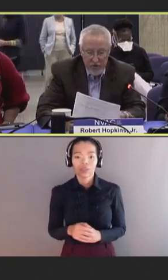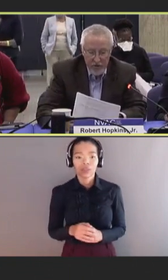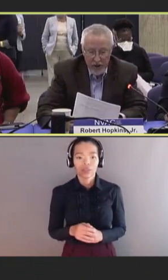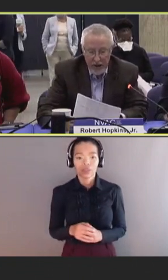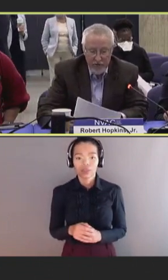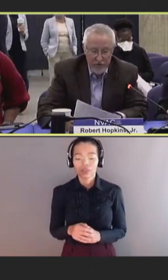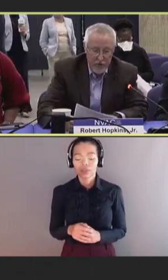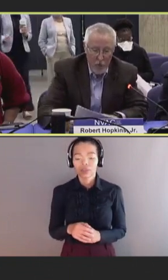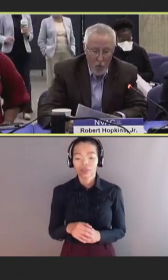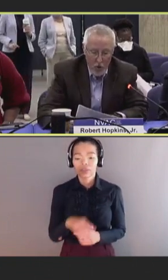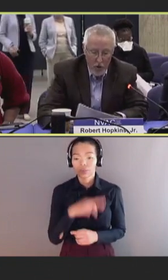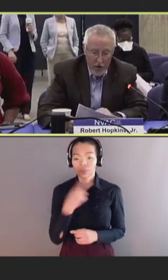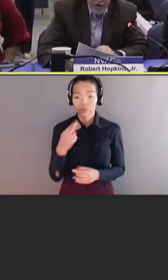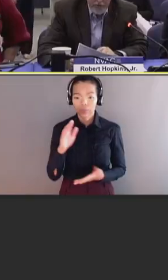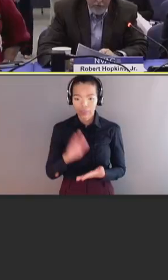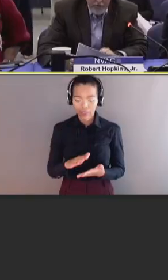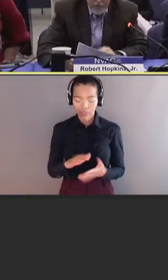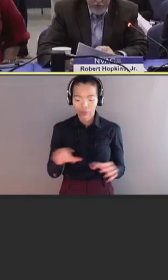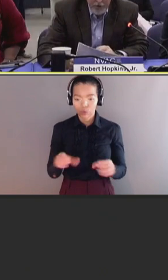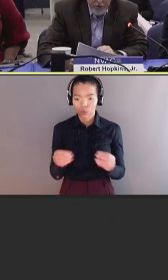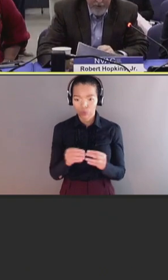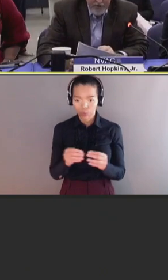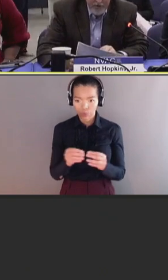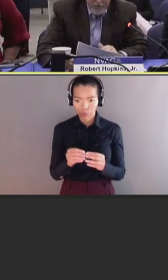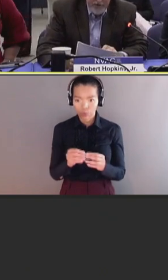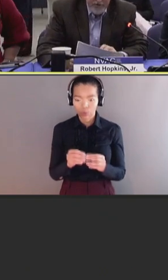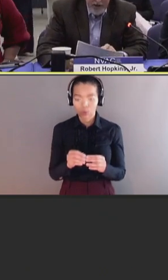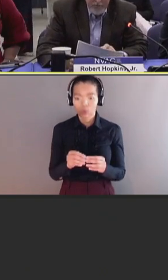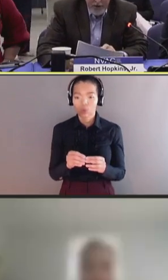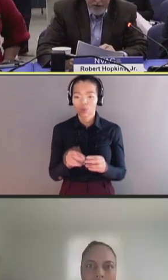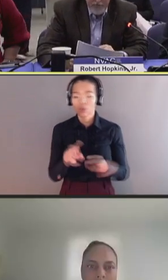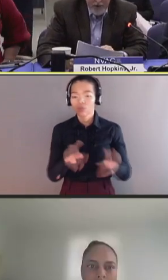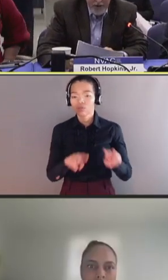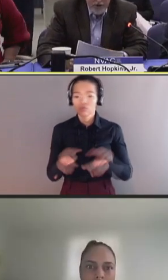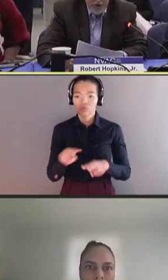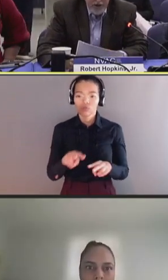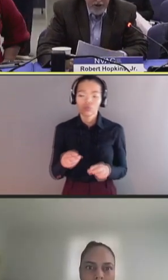Less. Do more: An Overview of the New Evidence-Based Campaign from HHS to